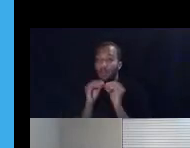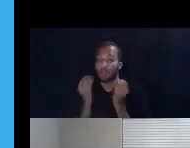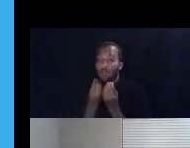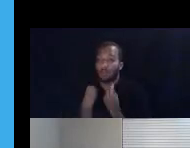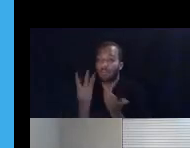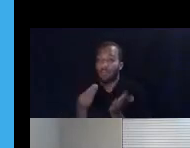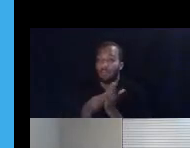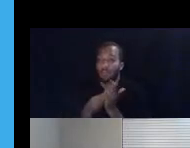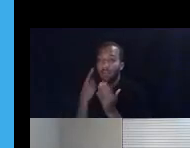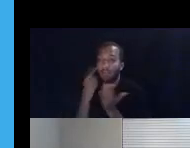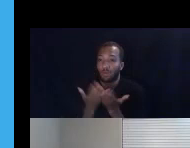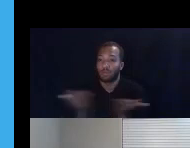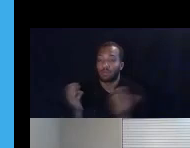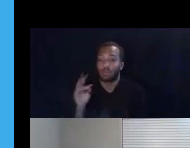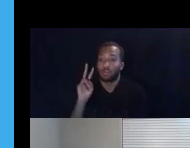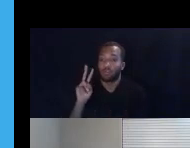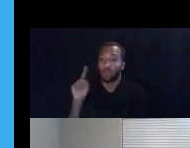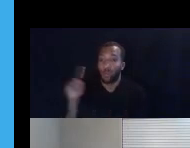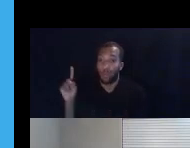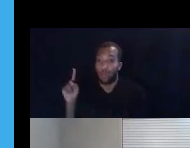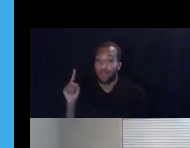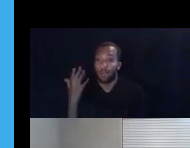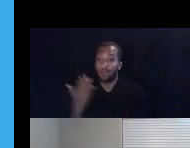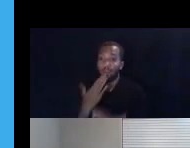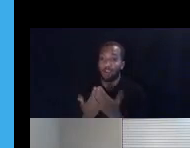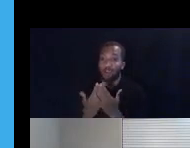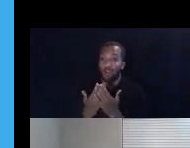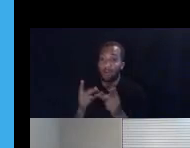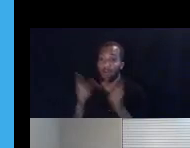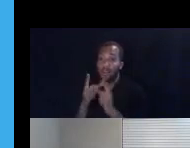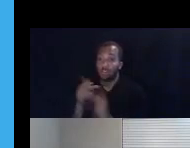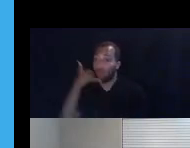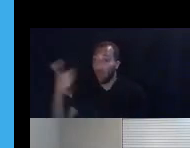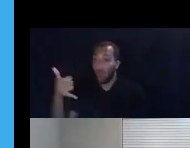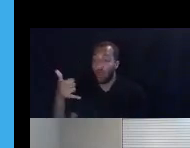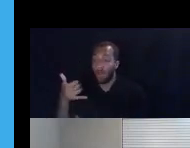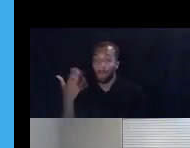So maybe 211 might be a place to call to see if they know of any resources for individuals.